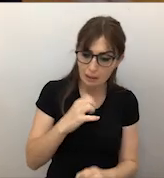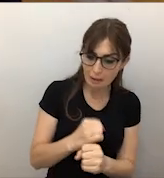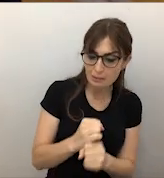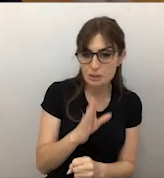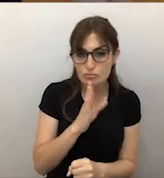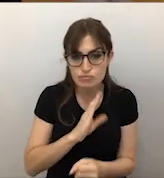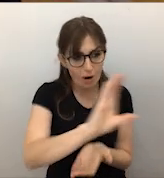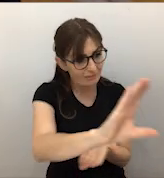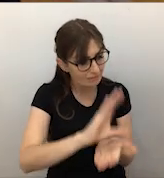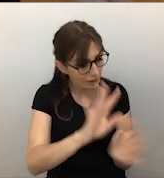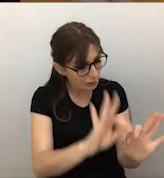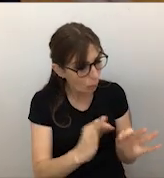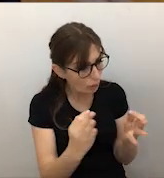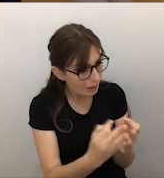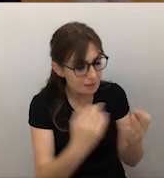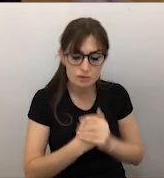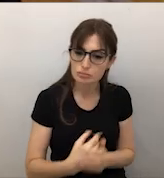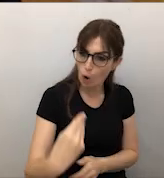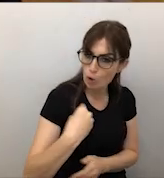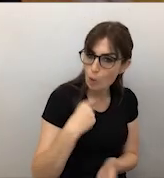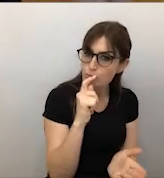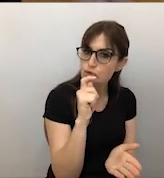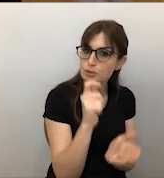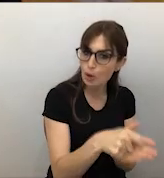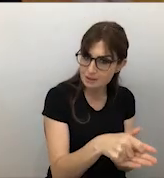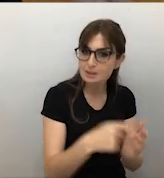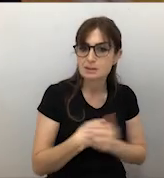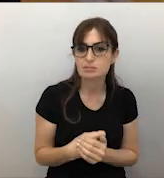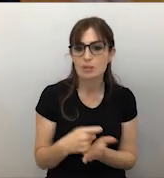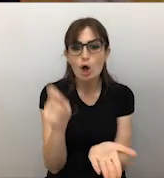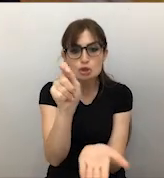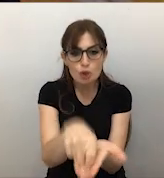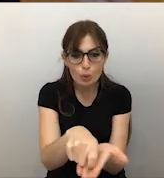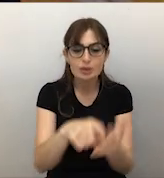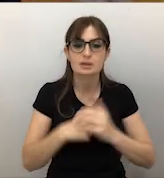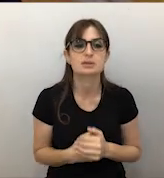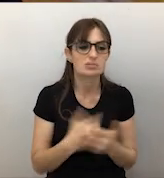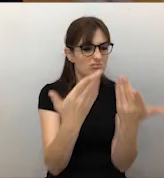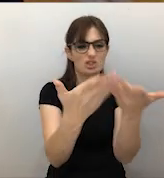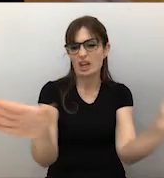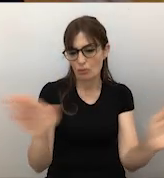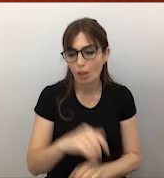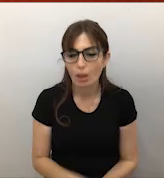or private funding bodies, corporate sponsors, donors, creditors, and the general public.